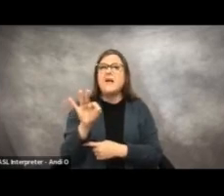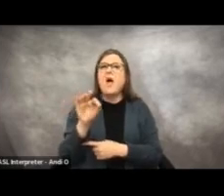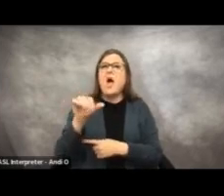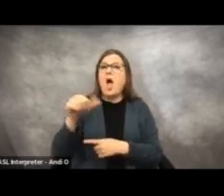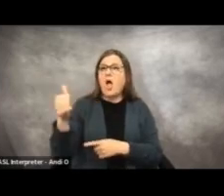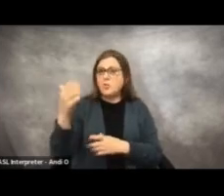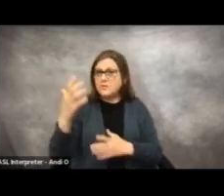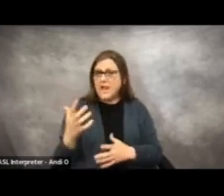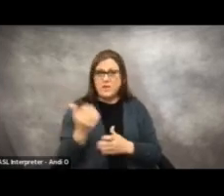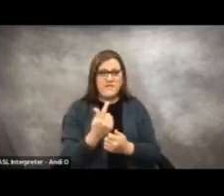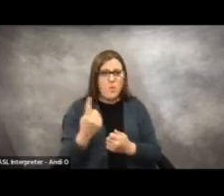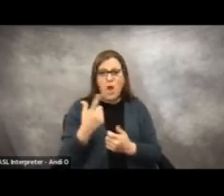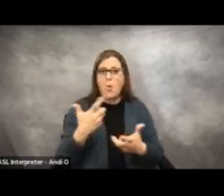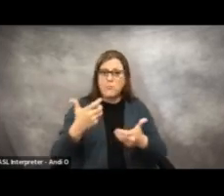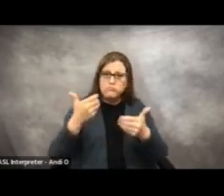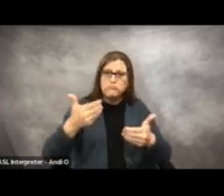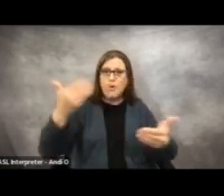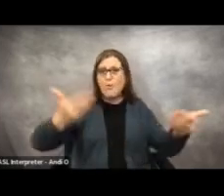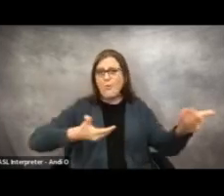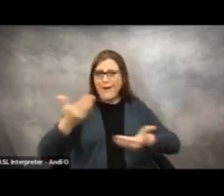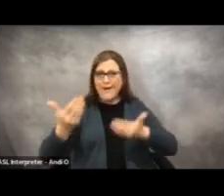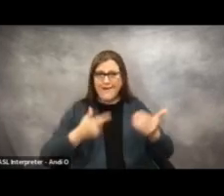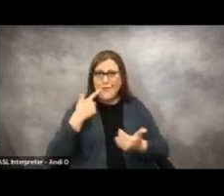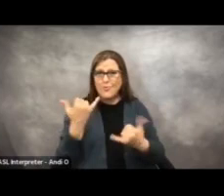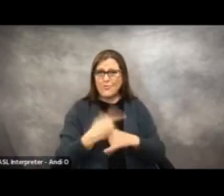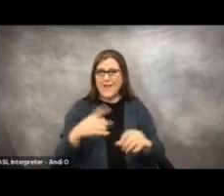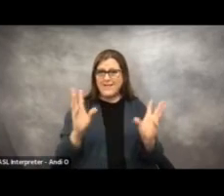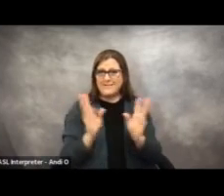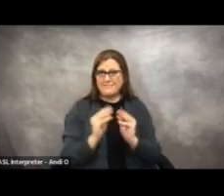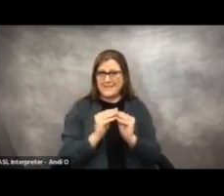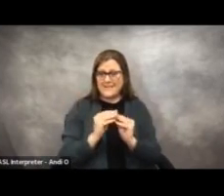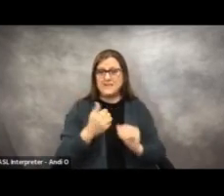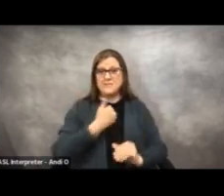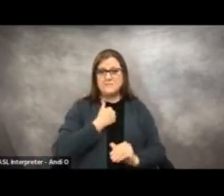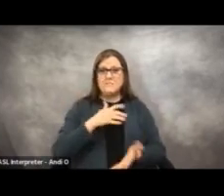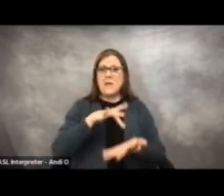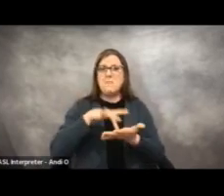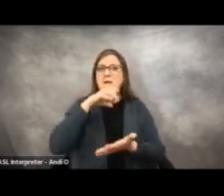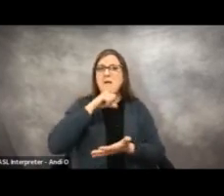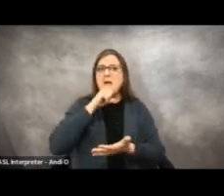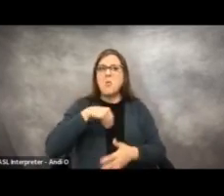I'd like to welcome you to today's webinar. I am a middle aged white male with balding